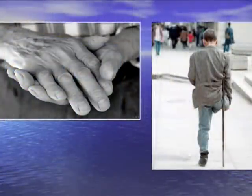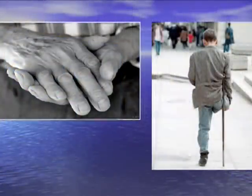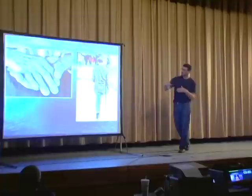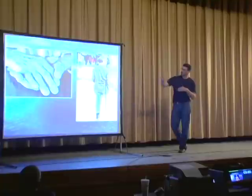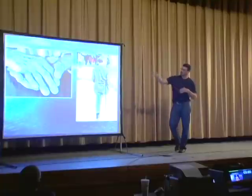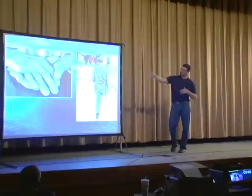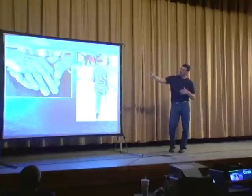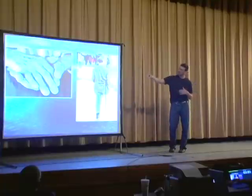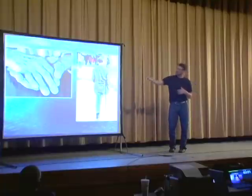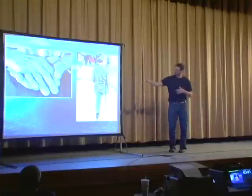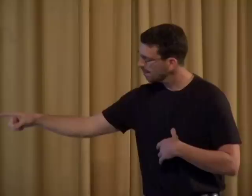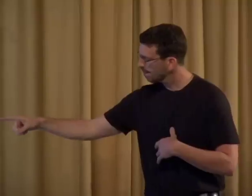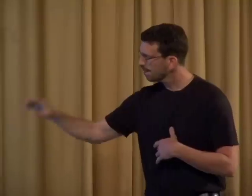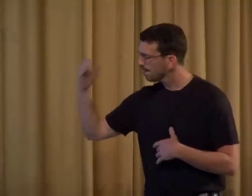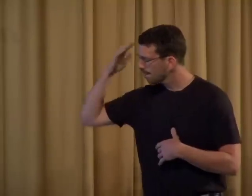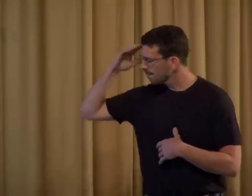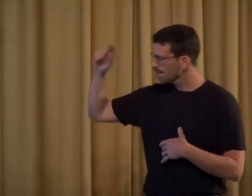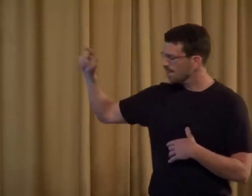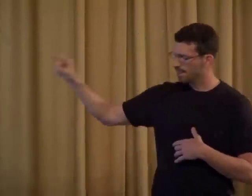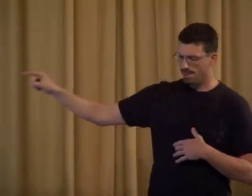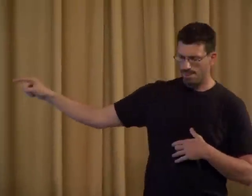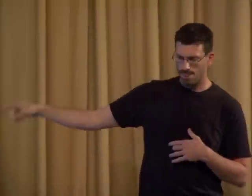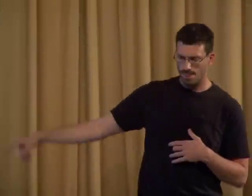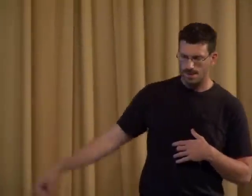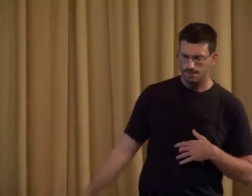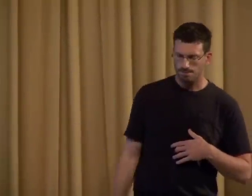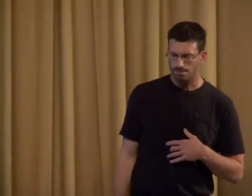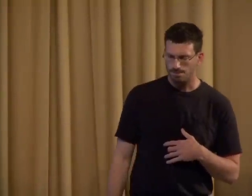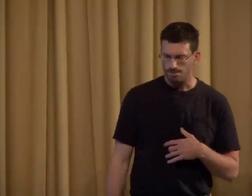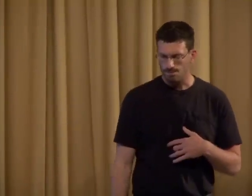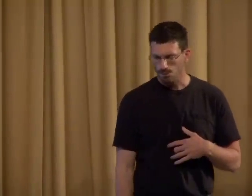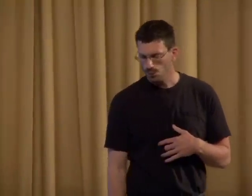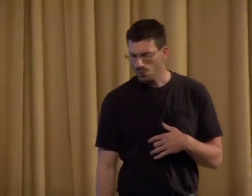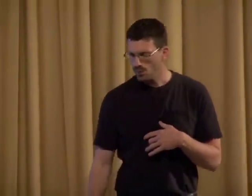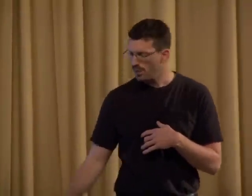Here's the hands of an old woman...and the picture of a young, one legged man? That picture...you see, the same time I was working with the woman, I had another patient, a young man of 25, originally from Jamaica.